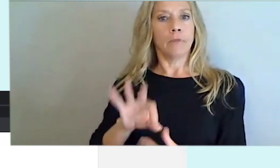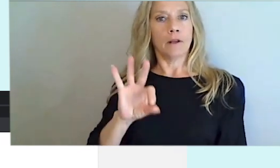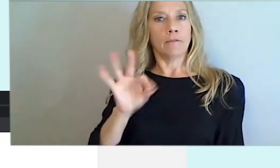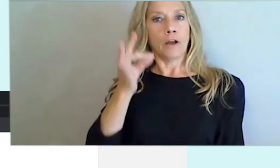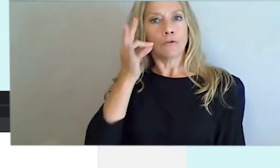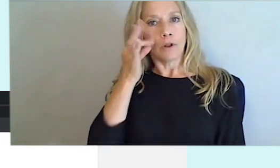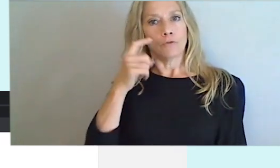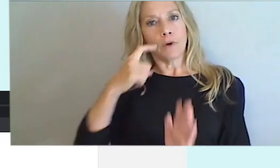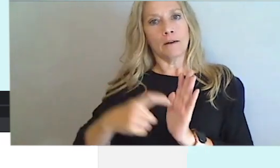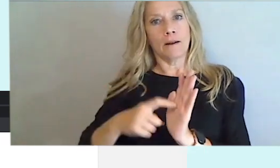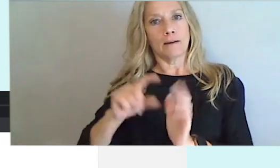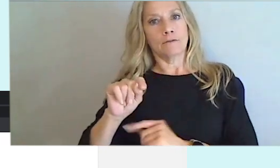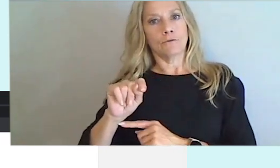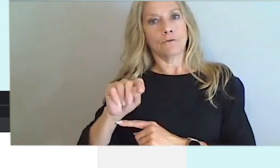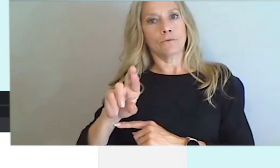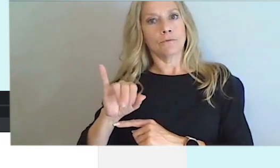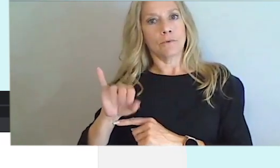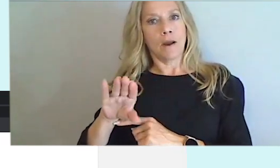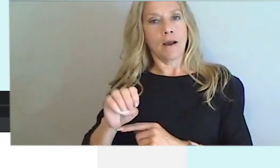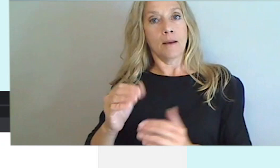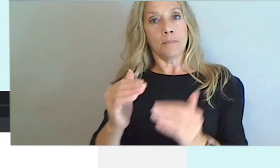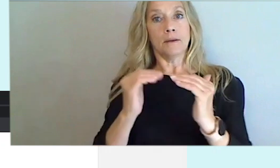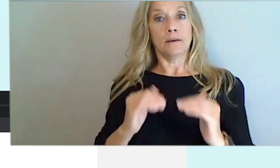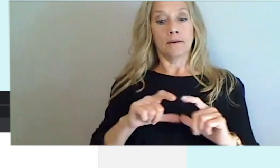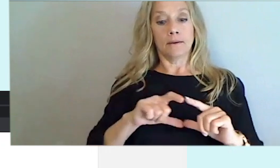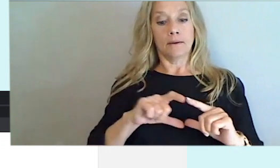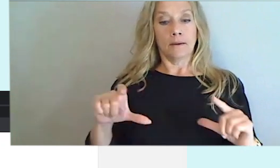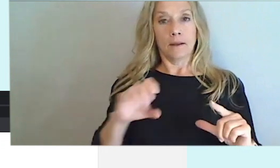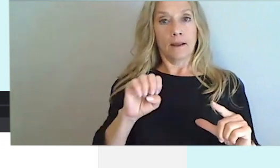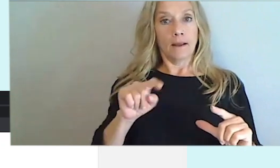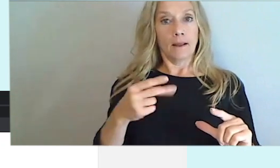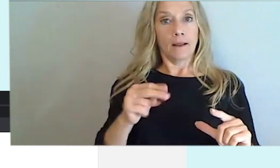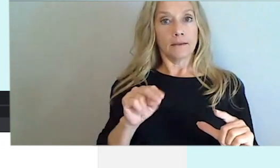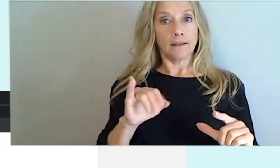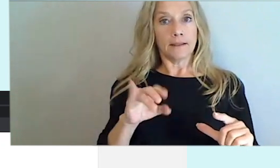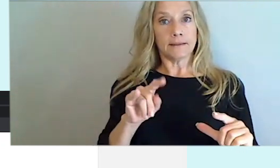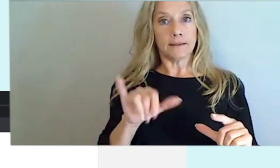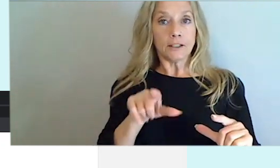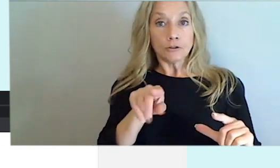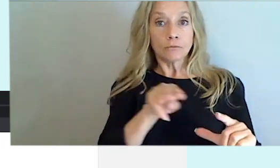In the ethnicity section, review the information on file and make sure it is still correct.